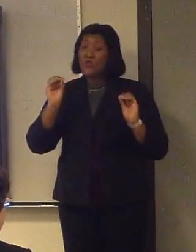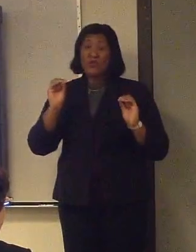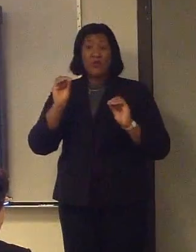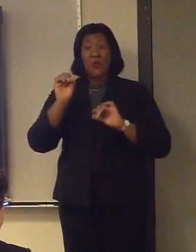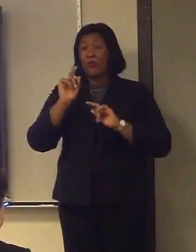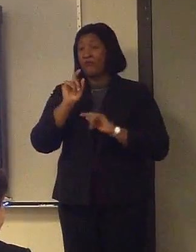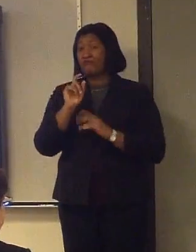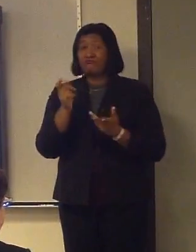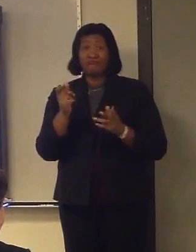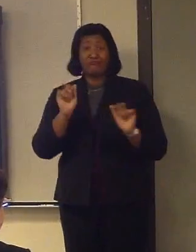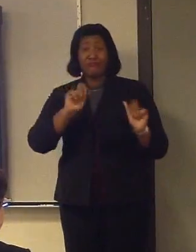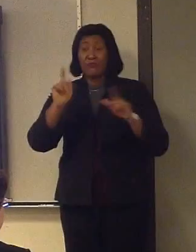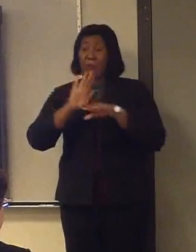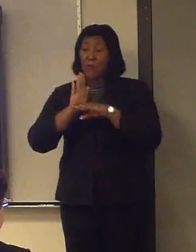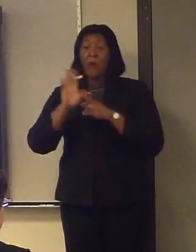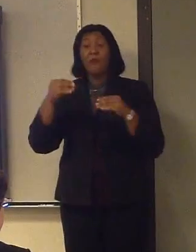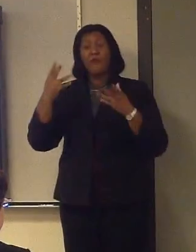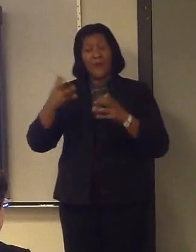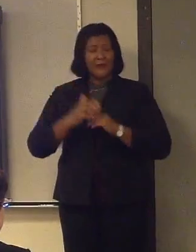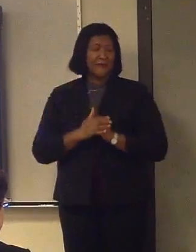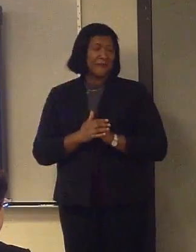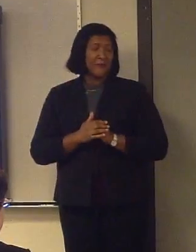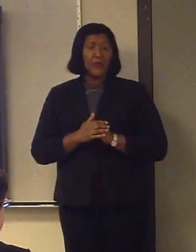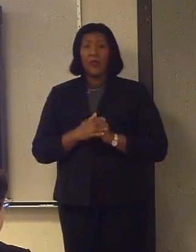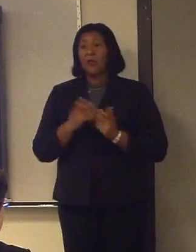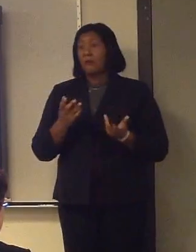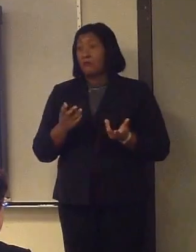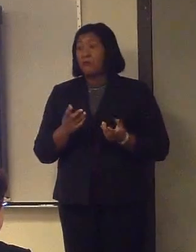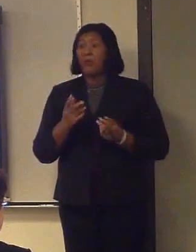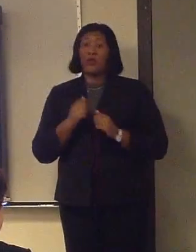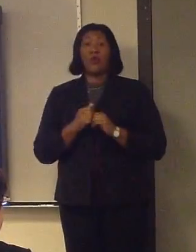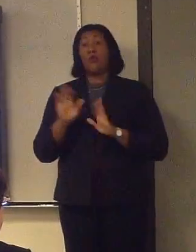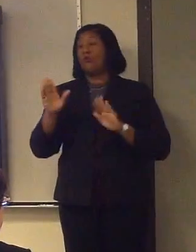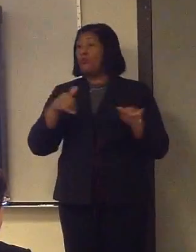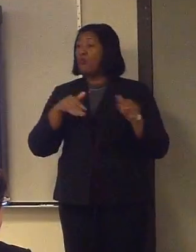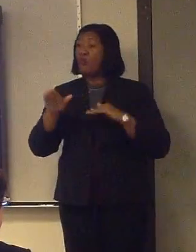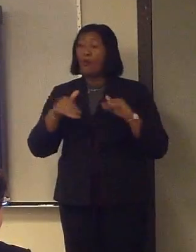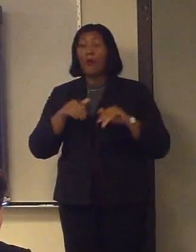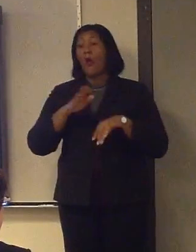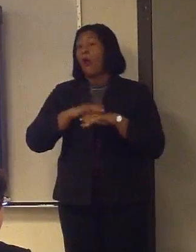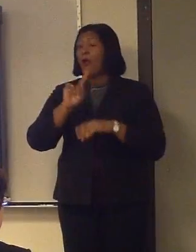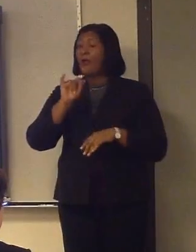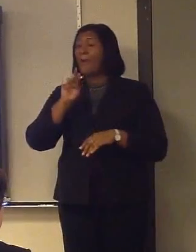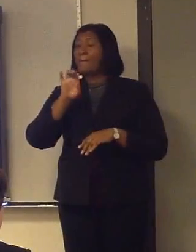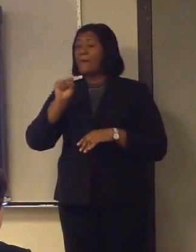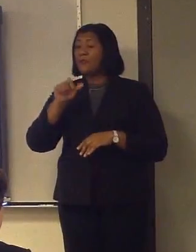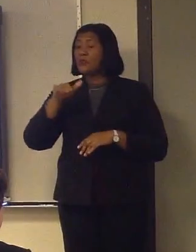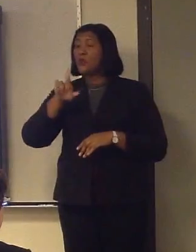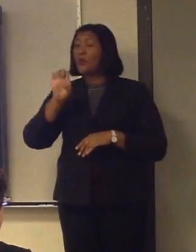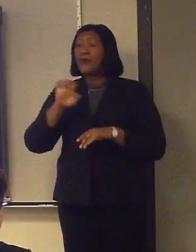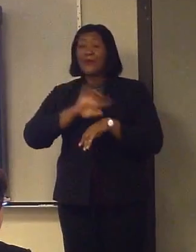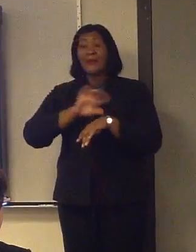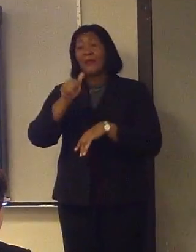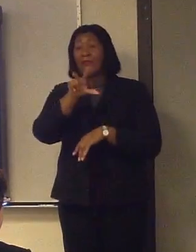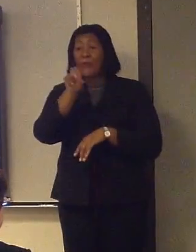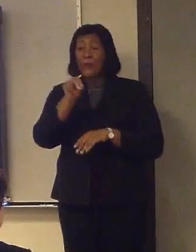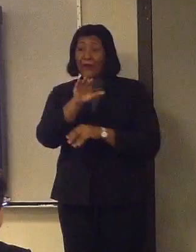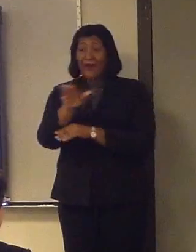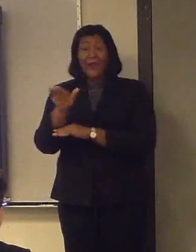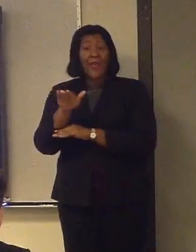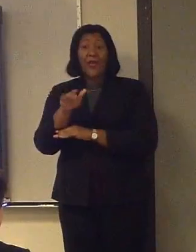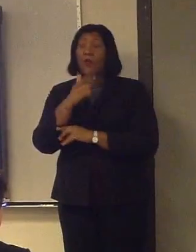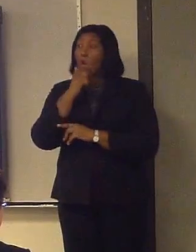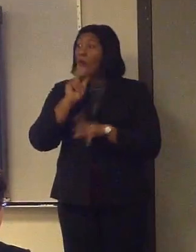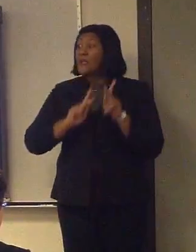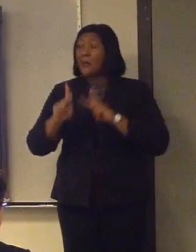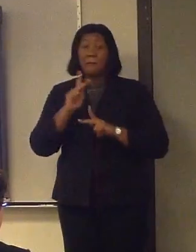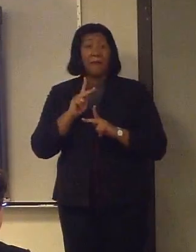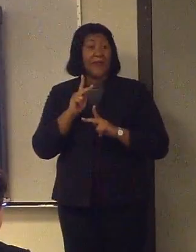it. Imagine walking around Times Square at 10:30 at night watching people scurrying around